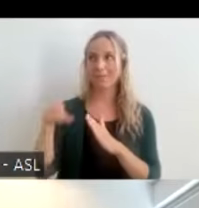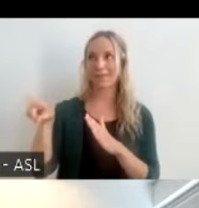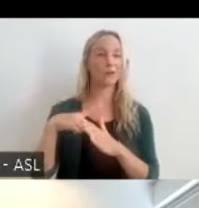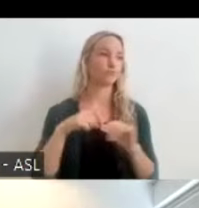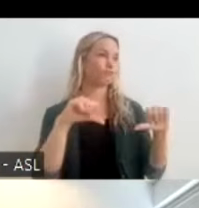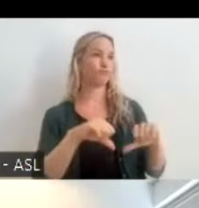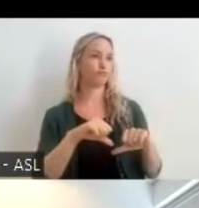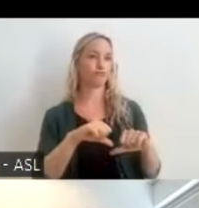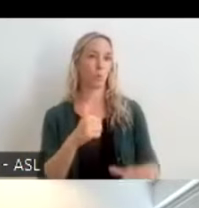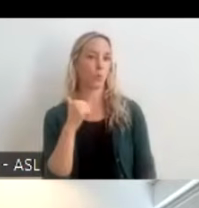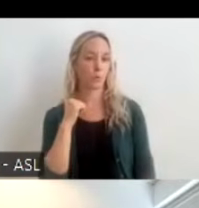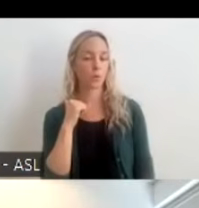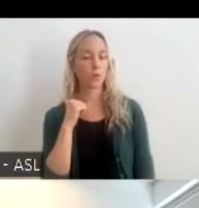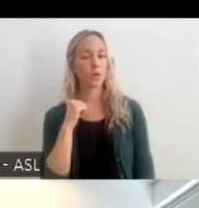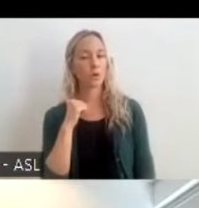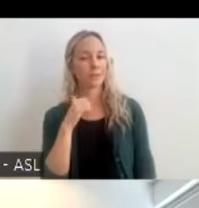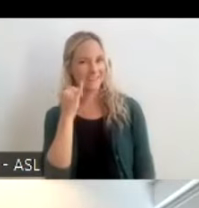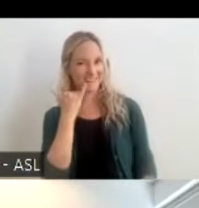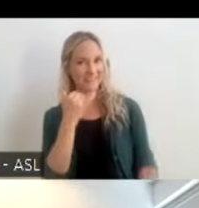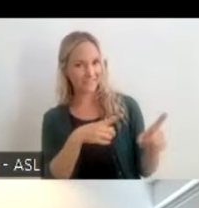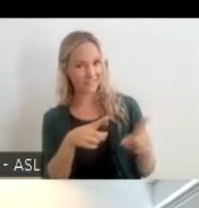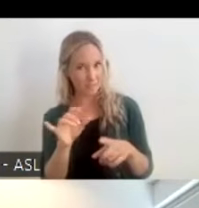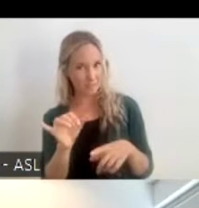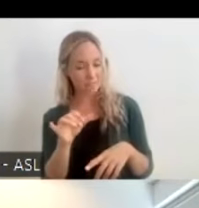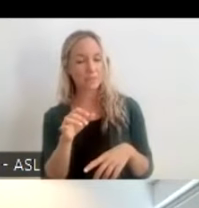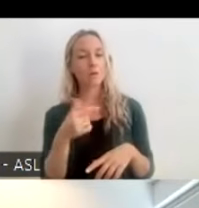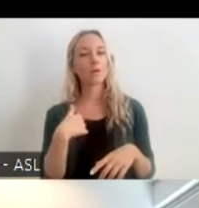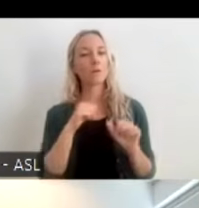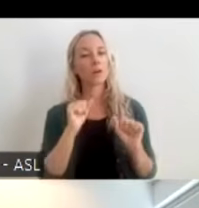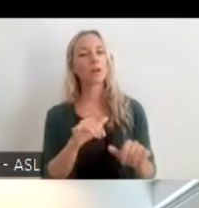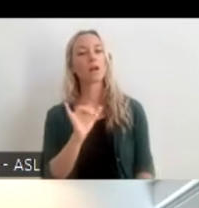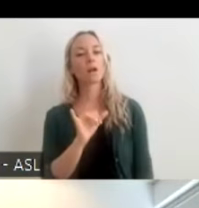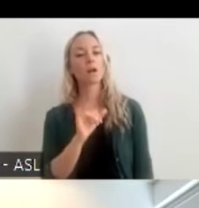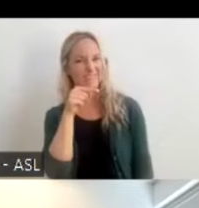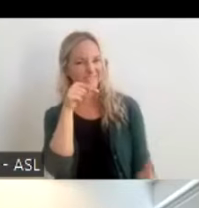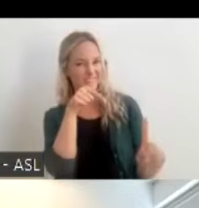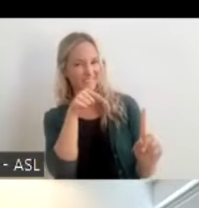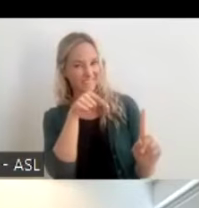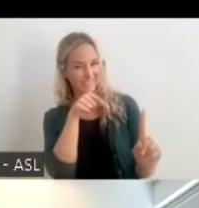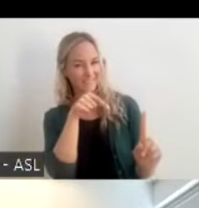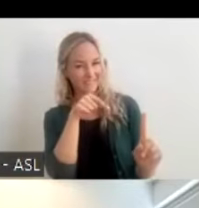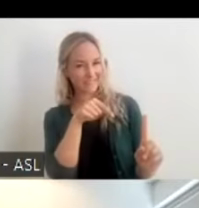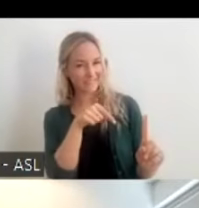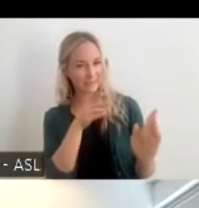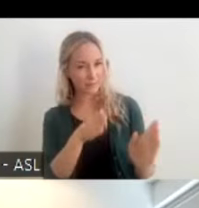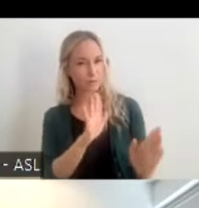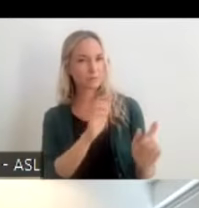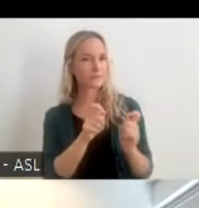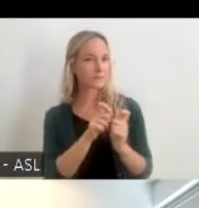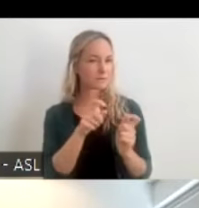complainant has and why isn't that need being met in order for us to remedy it? So I think that's actually helpful